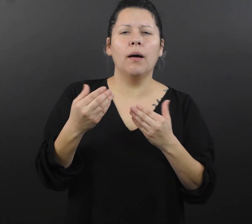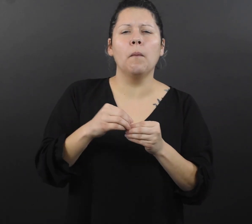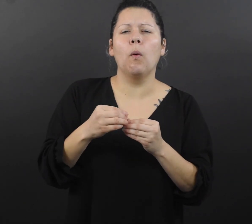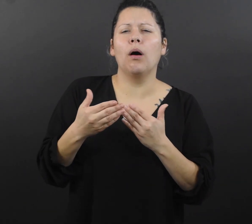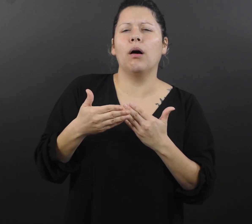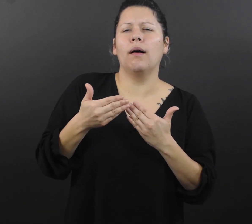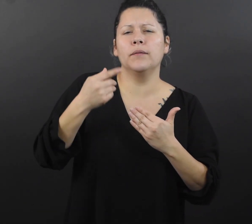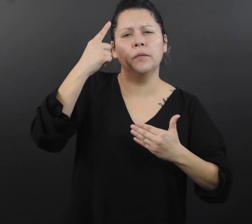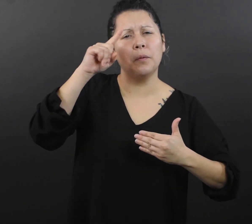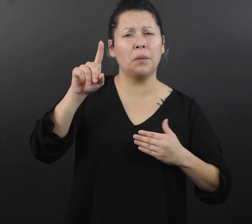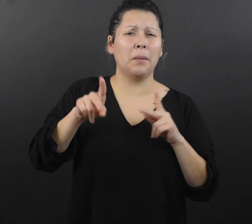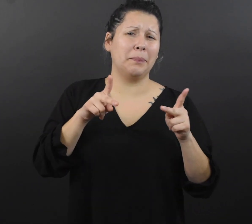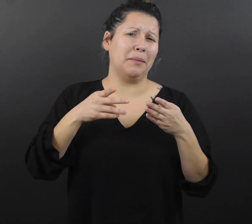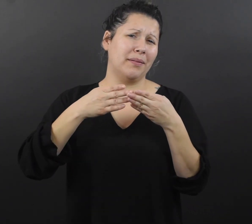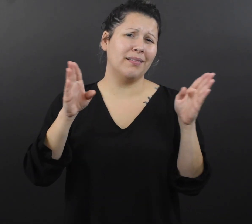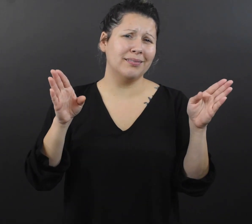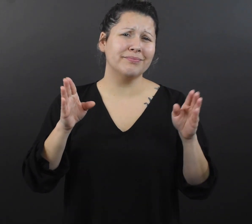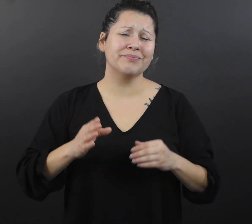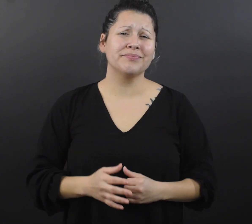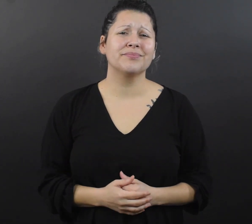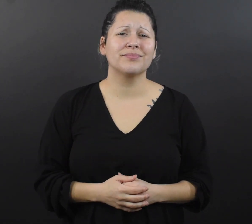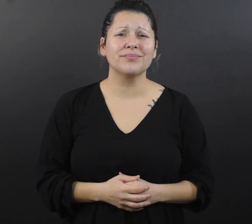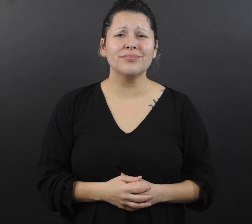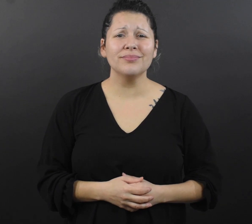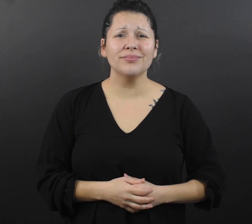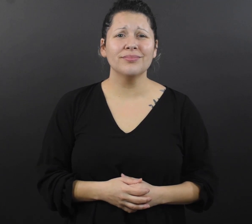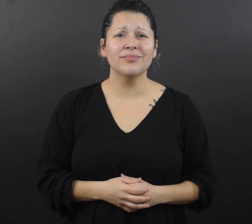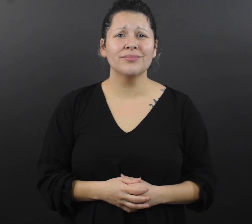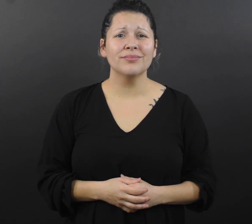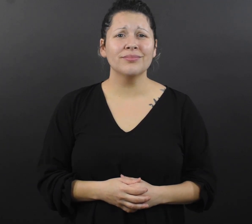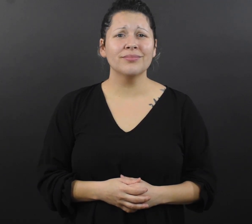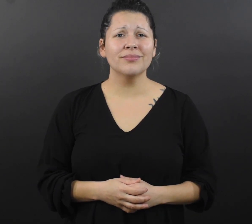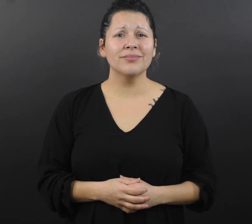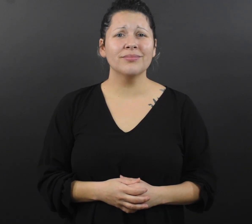so being able to get both shots at the same time can make it even more convenient for people.”